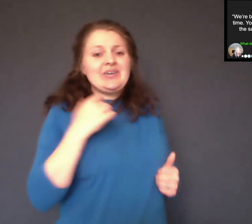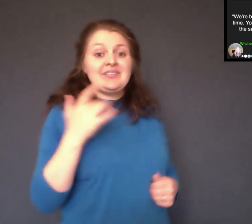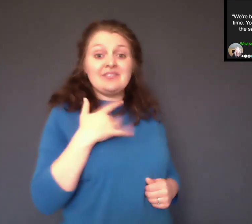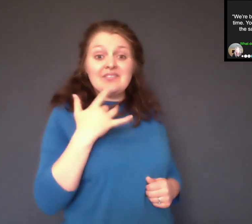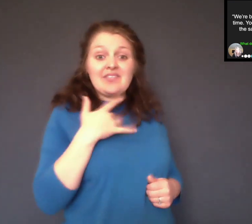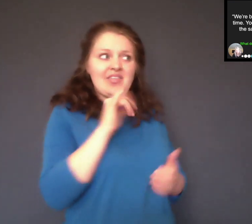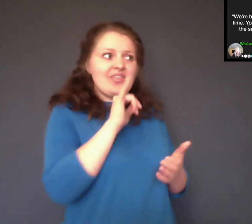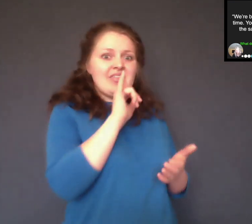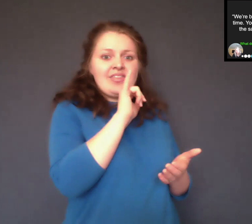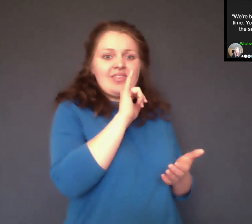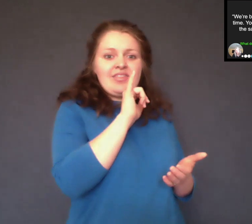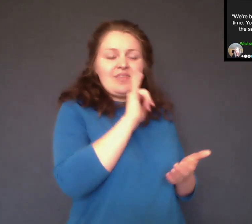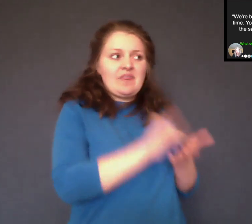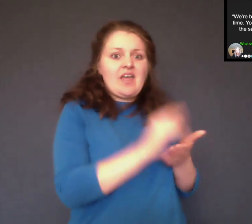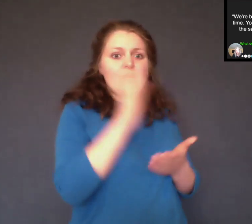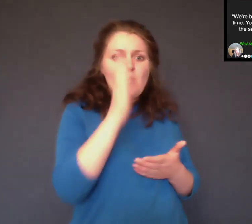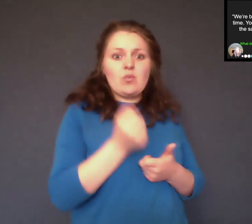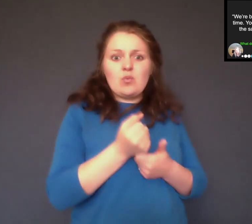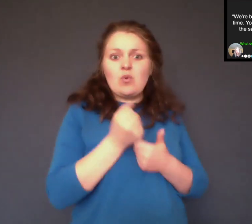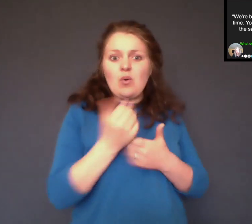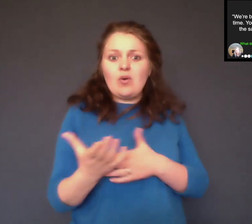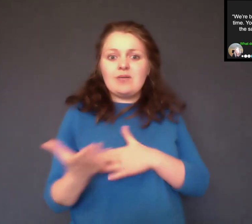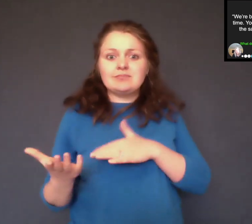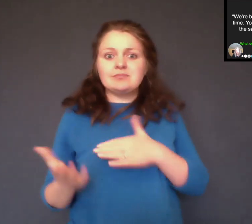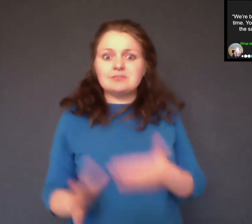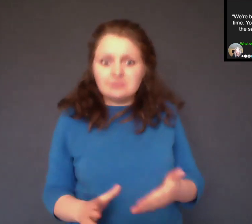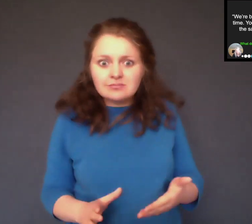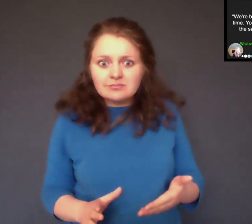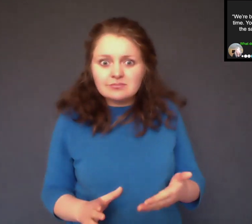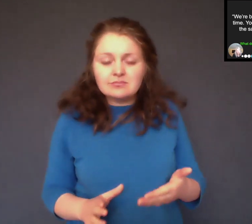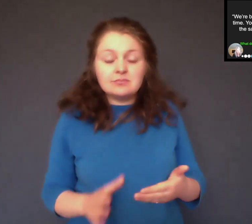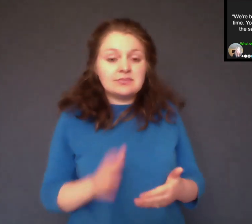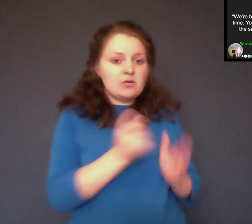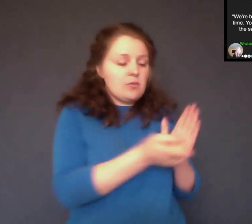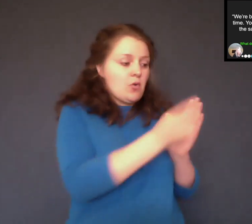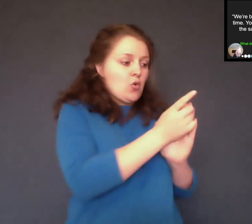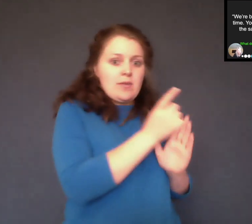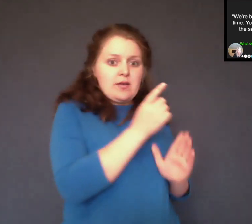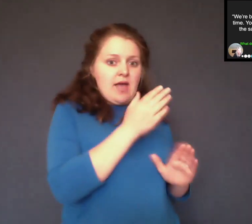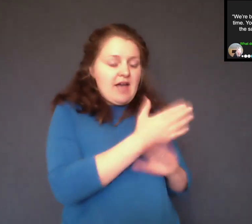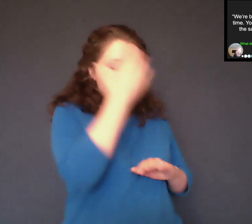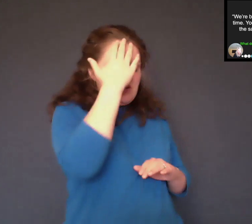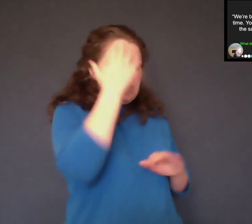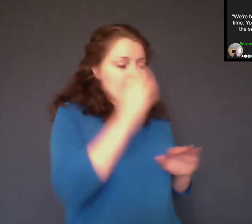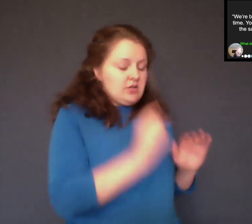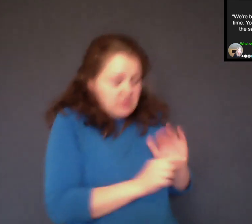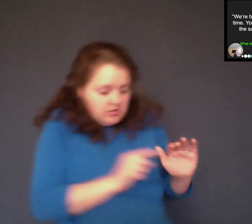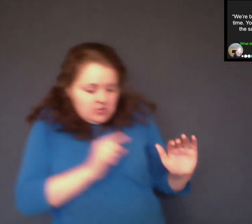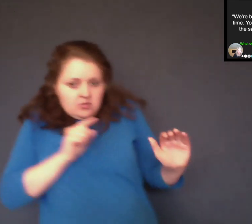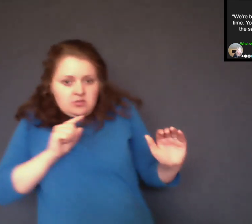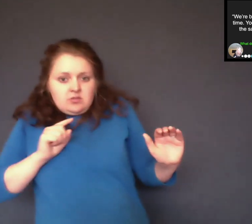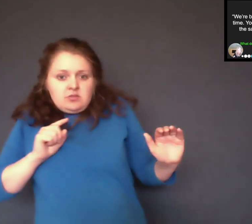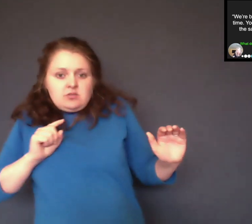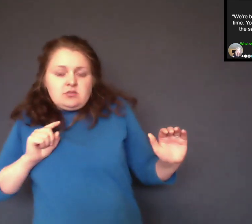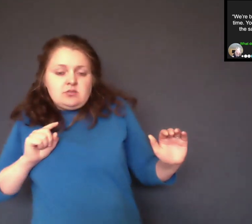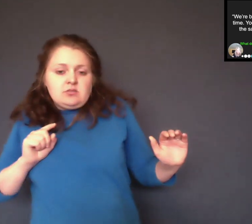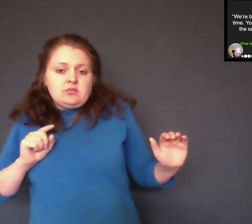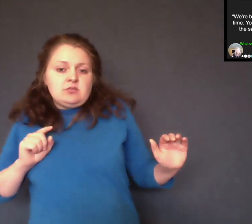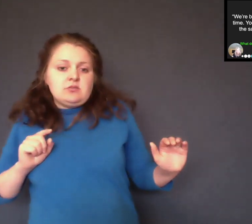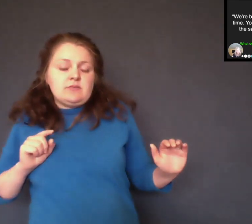would prove fatal because the instant after it retreated from its comforter and as it did so its